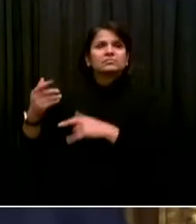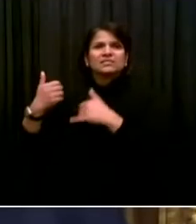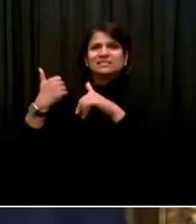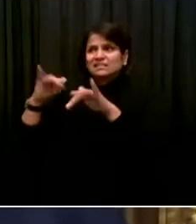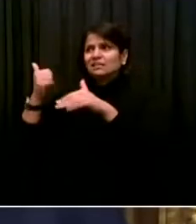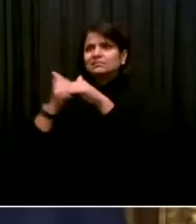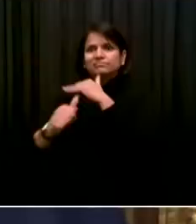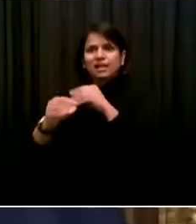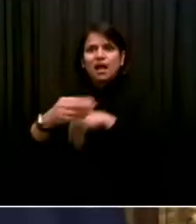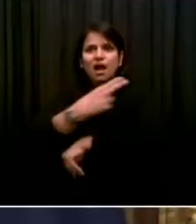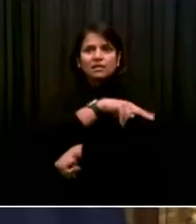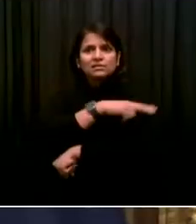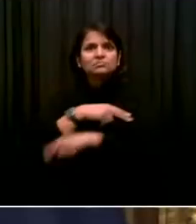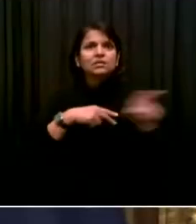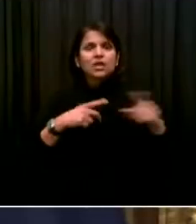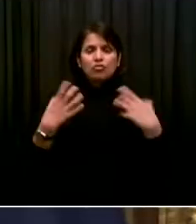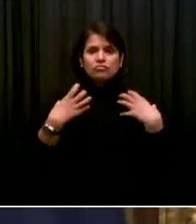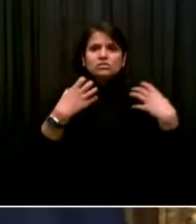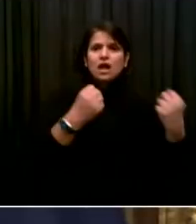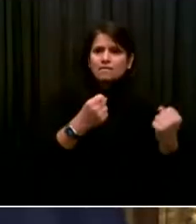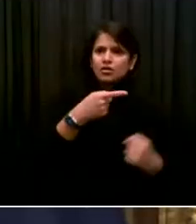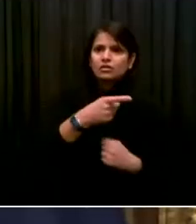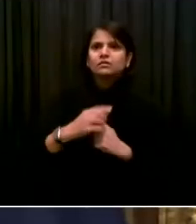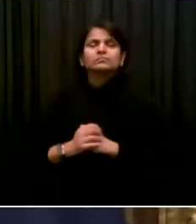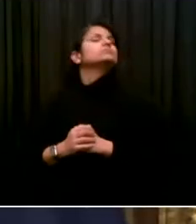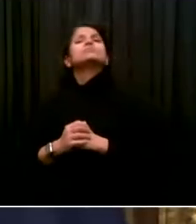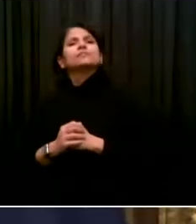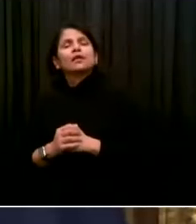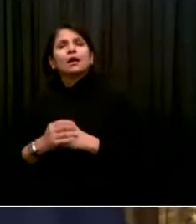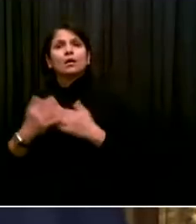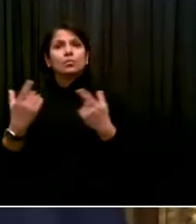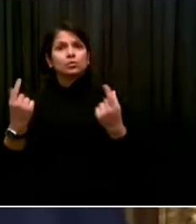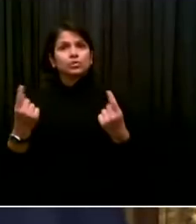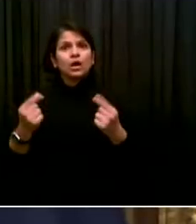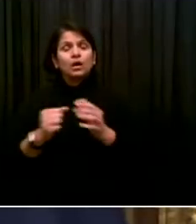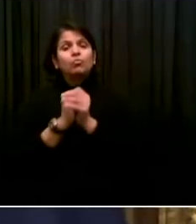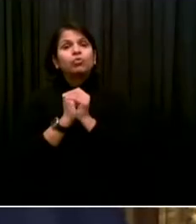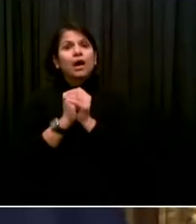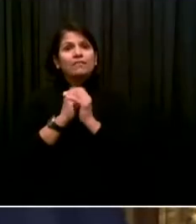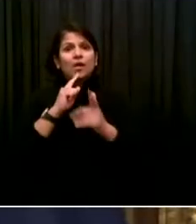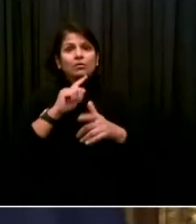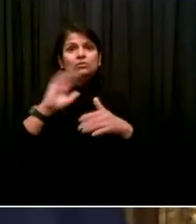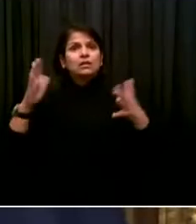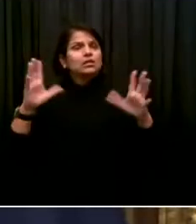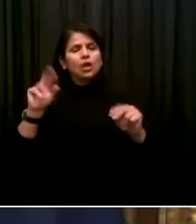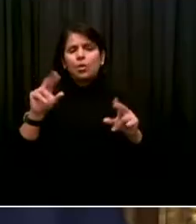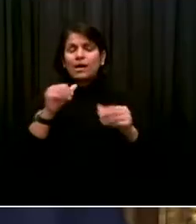PARTNER WHO REMAINS IN THE HOSPITAL. MY FELLOW ENW YORKERS WE ARE GOING DO A LOT